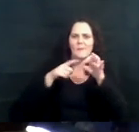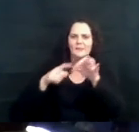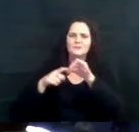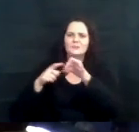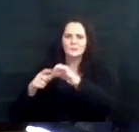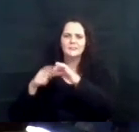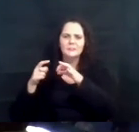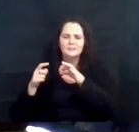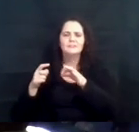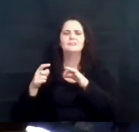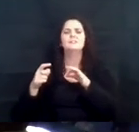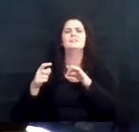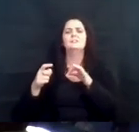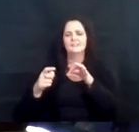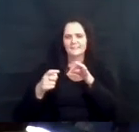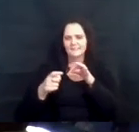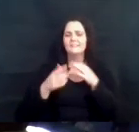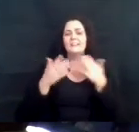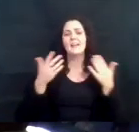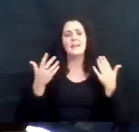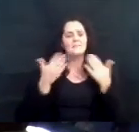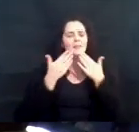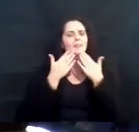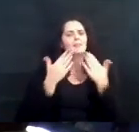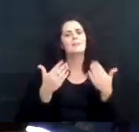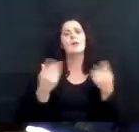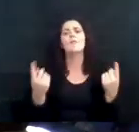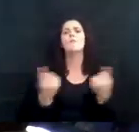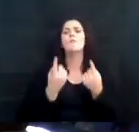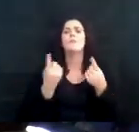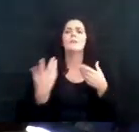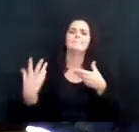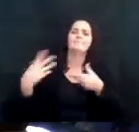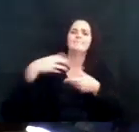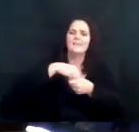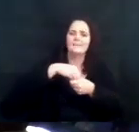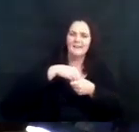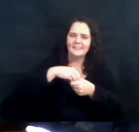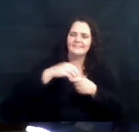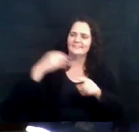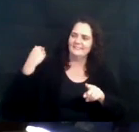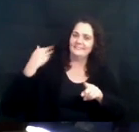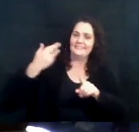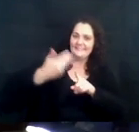and talk a little bit about this too. Thank you to everybody that's been connecting with me over Instagram and